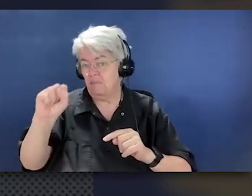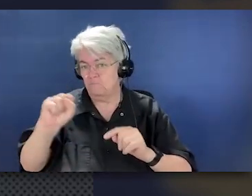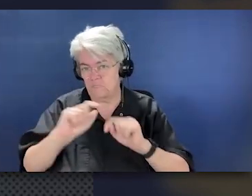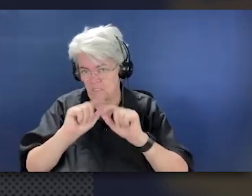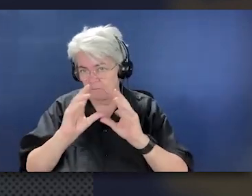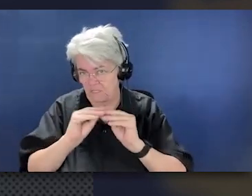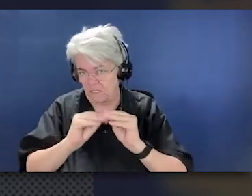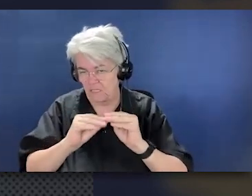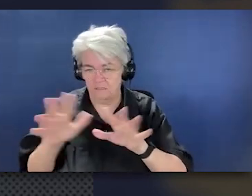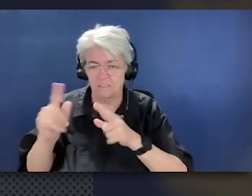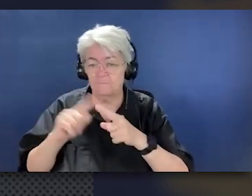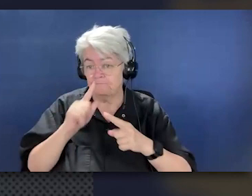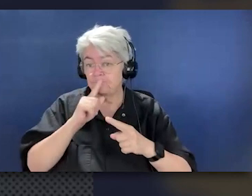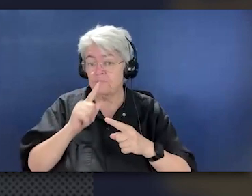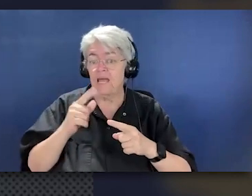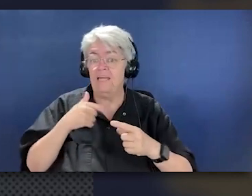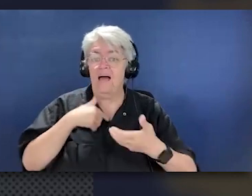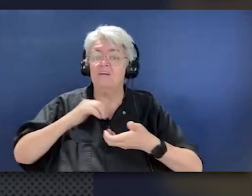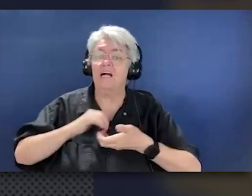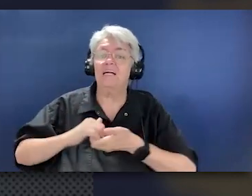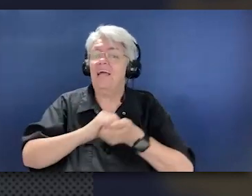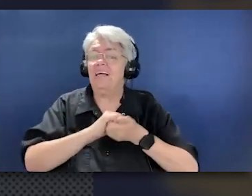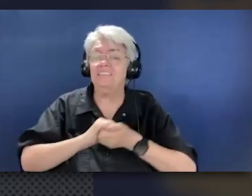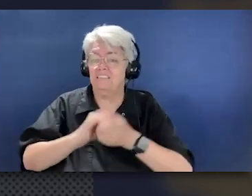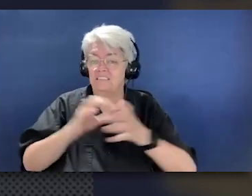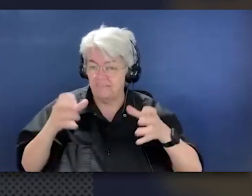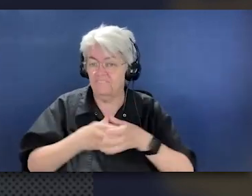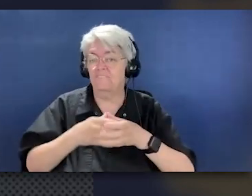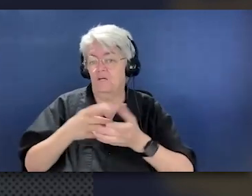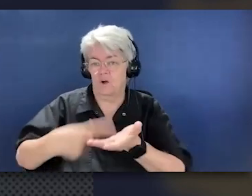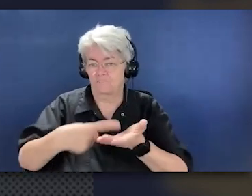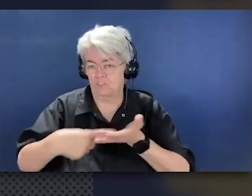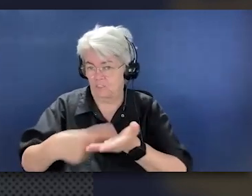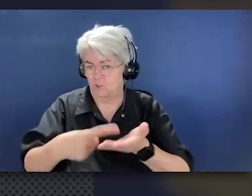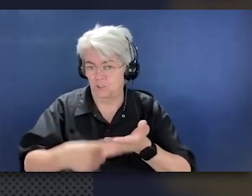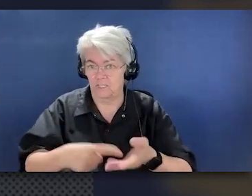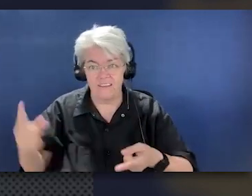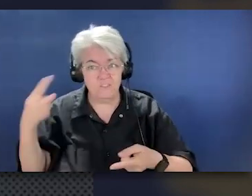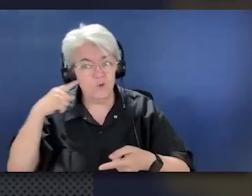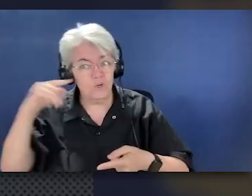and have a collective conversation about, what have you heard about this? What are you doing with